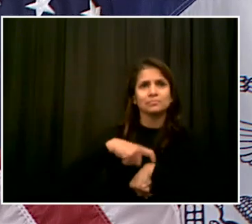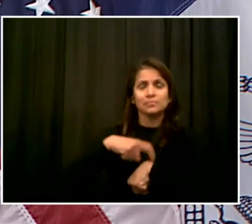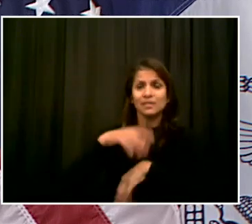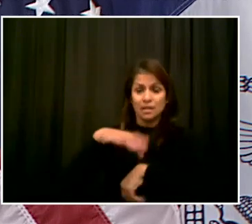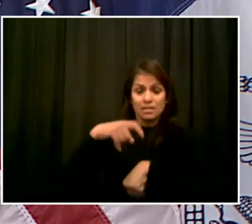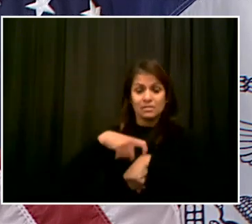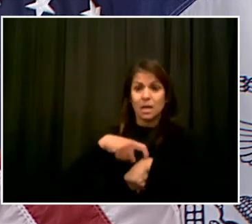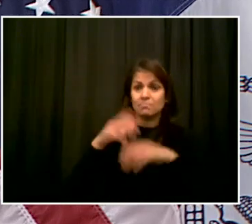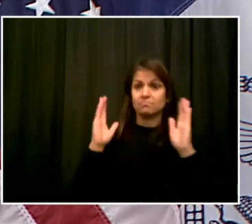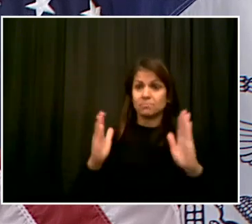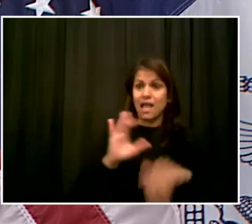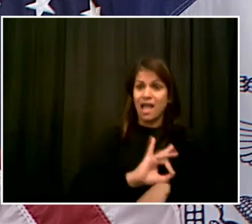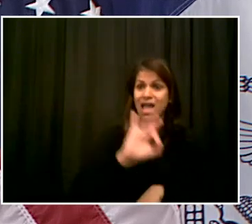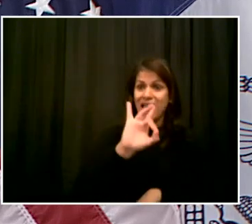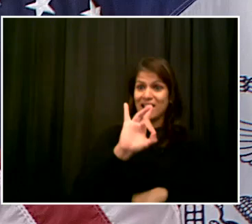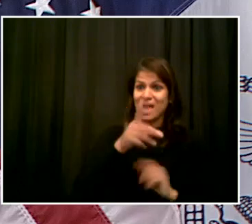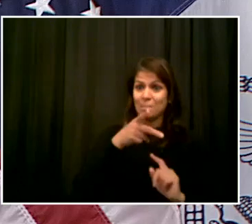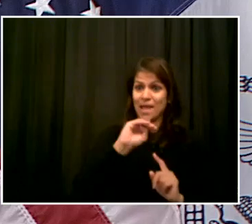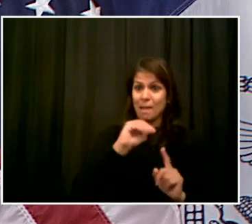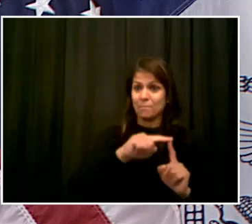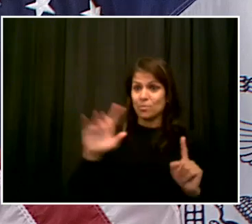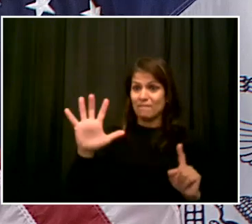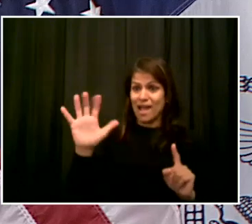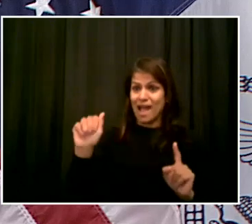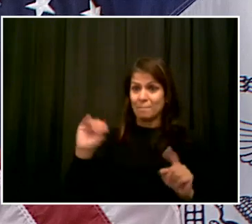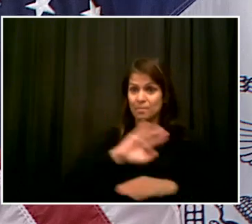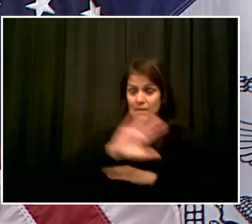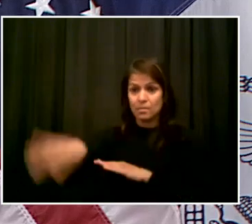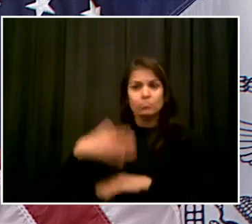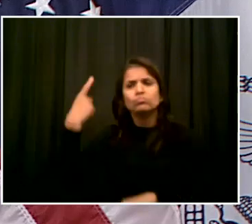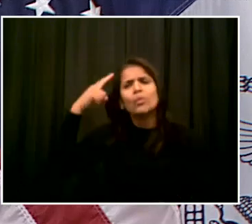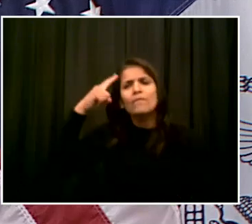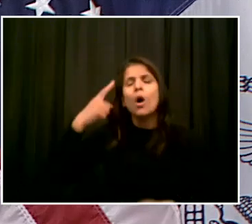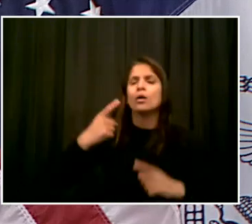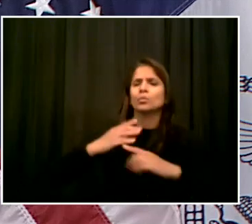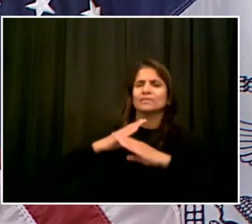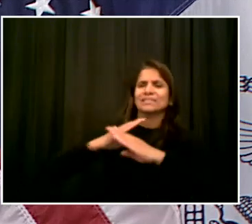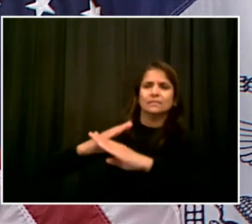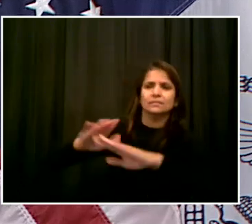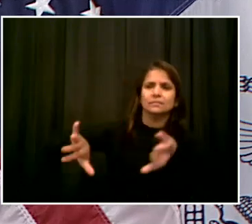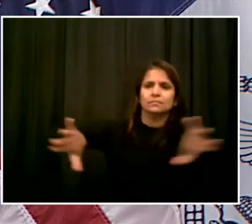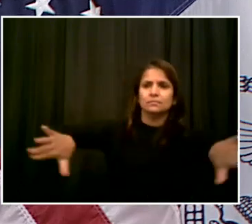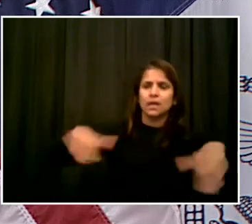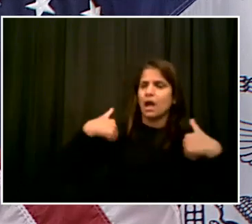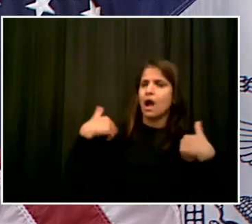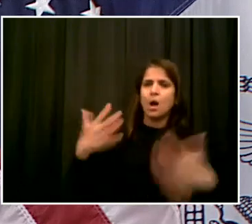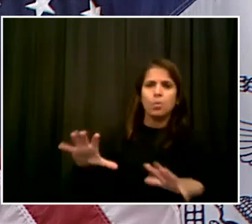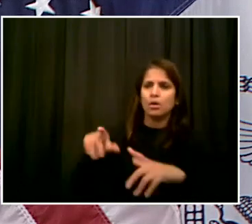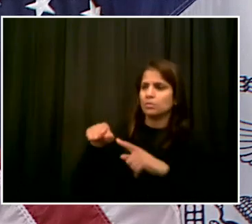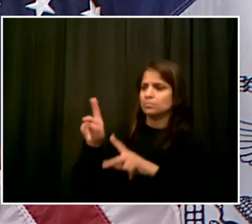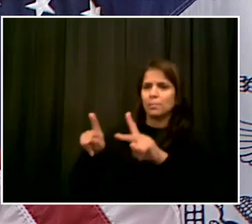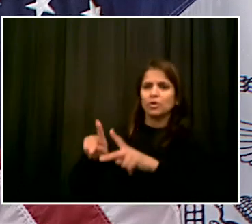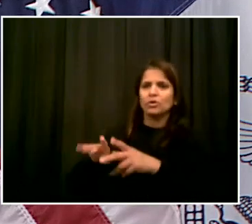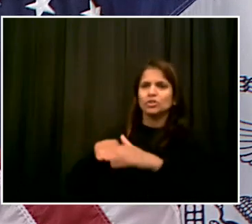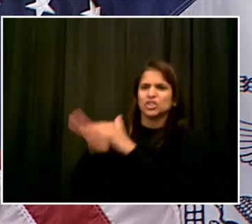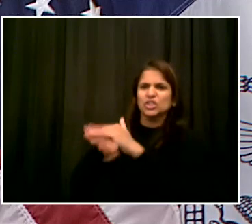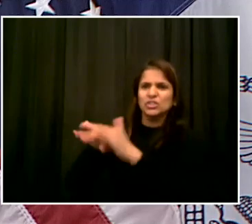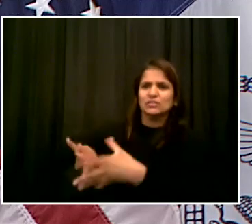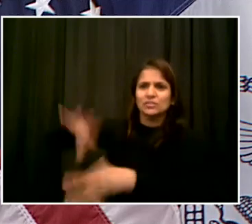SITUANE SOMEONE IS TRYING TO DO VIOLENCE TO PEOPLE OR PPROEERTA ND IT WILL HELP CLARIFY THAT IF SOMEONE IS GOING TO DO THAT, THEY COULD BE